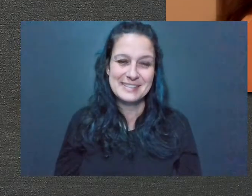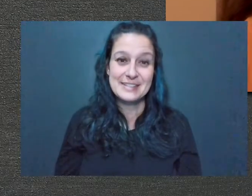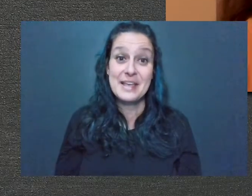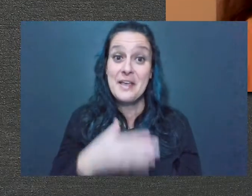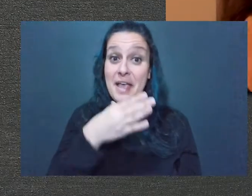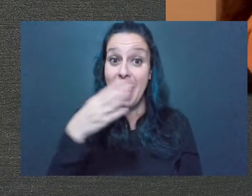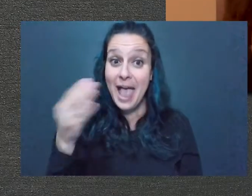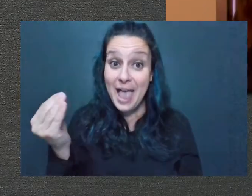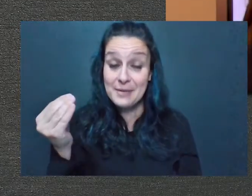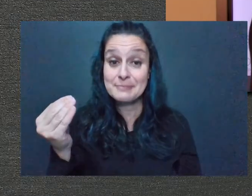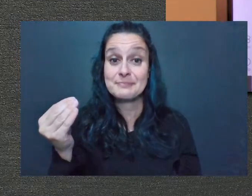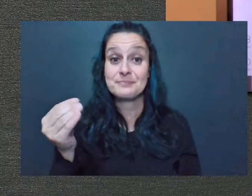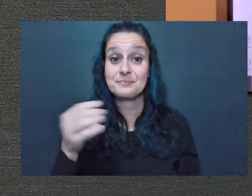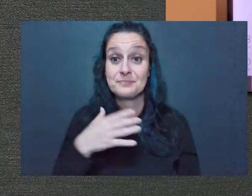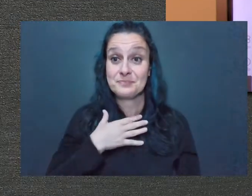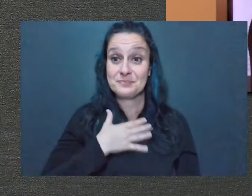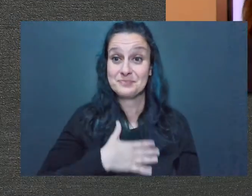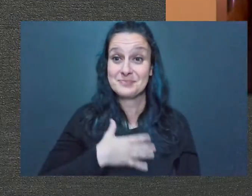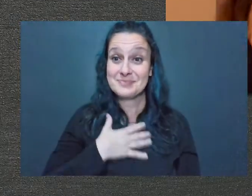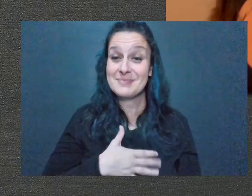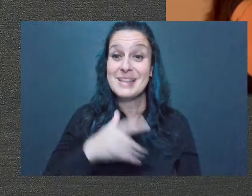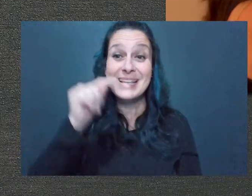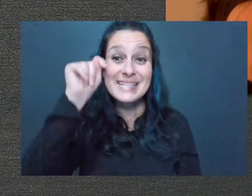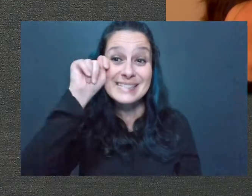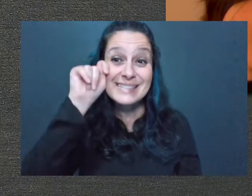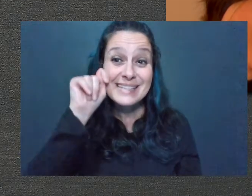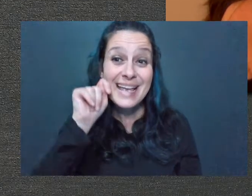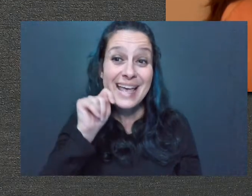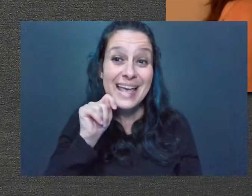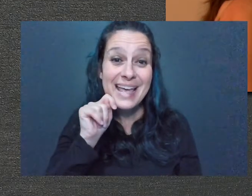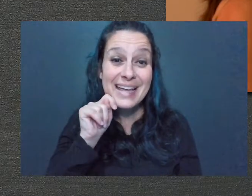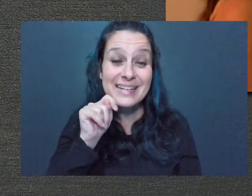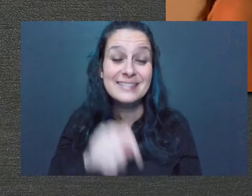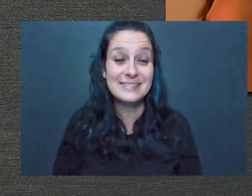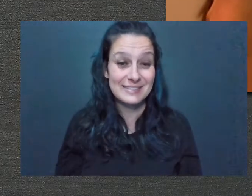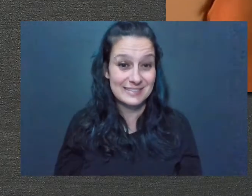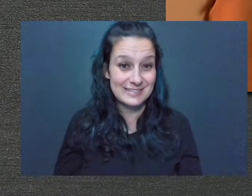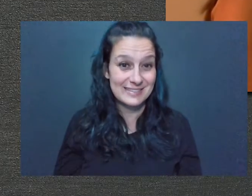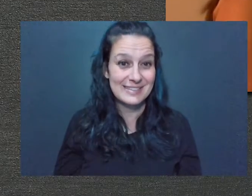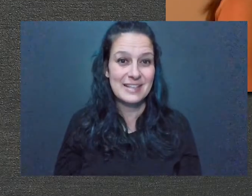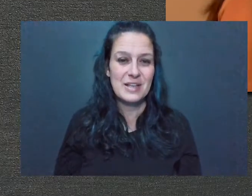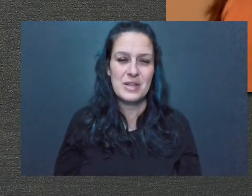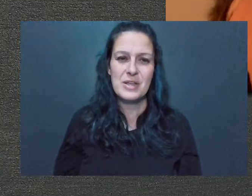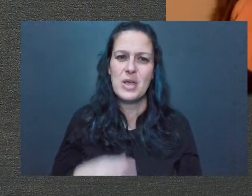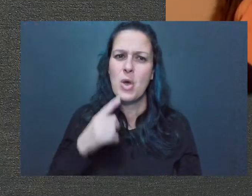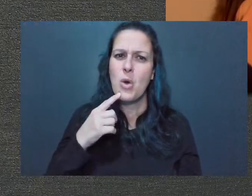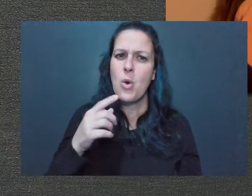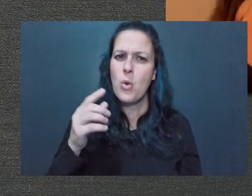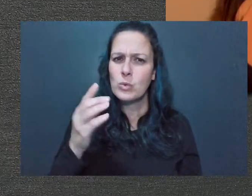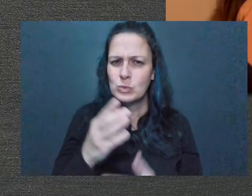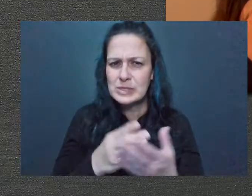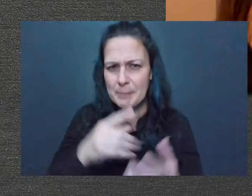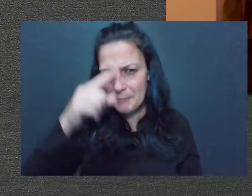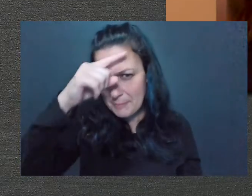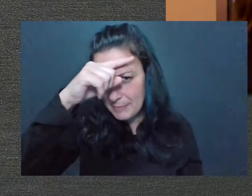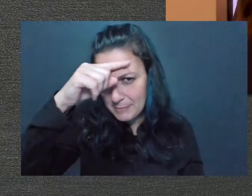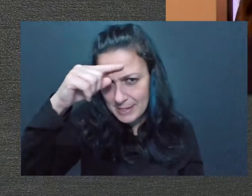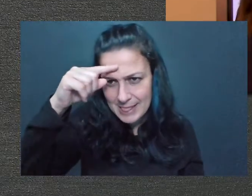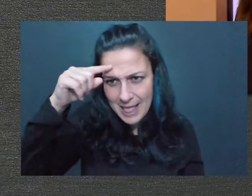And we have tan. [Communication Device] Tan. Tan and there's some black. [Communication Device] Black.